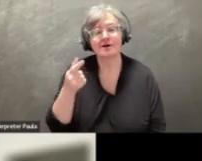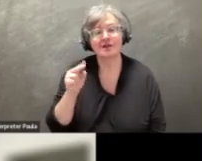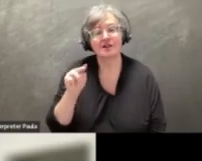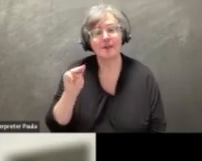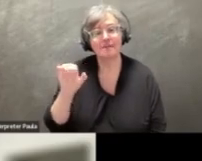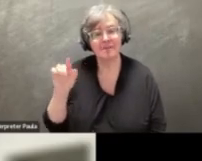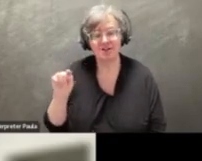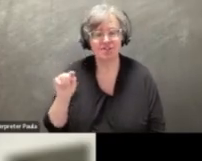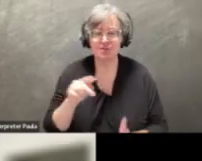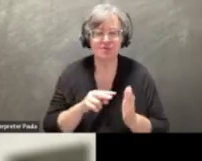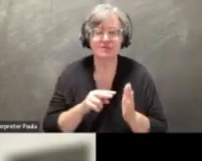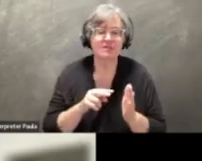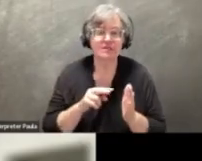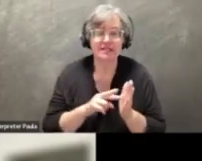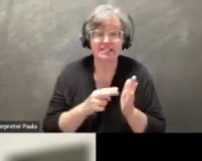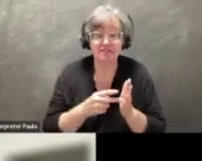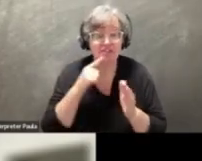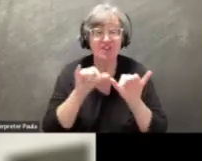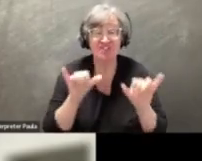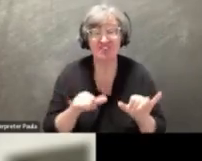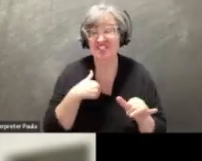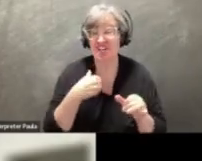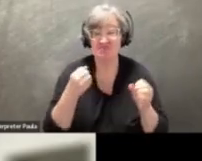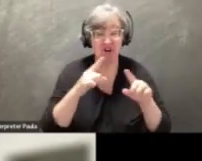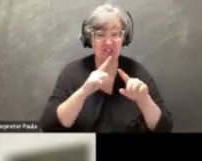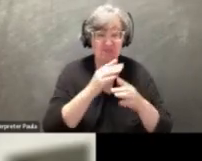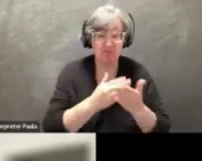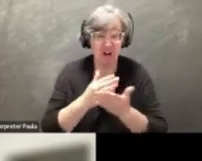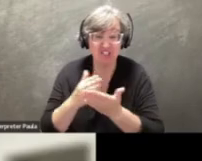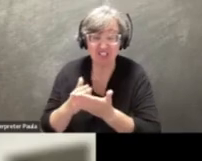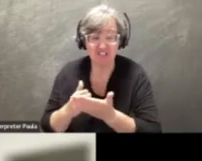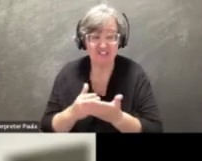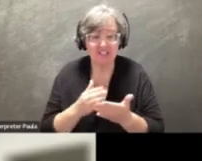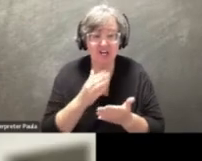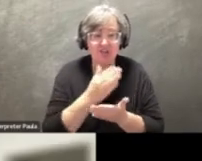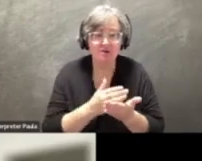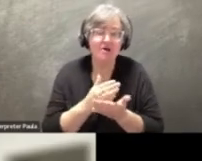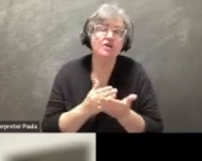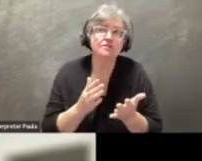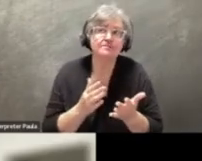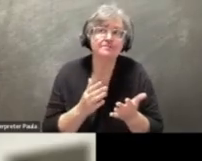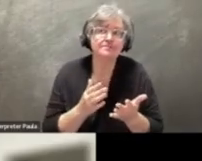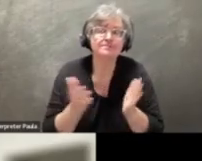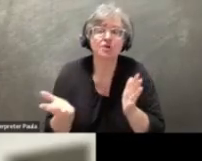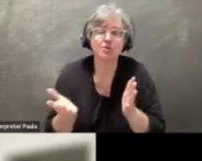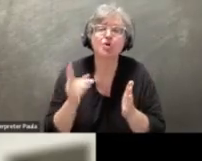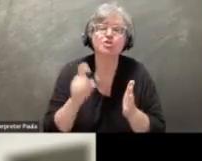definition of the system is that it's got multiple parts, and these parts work to get well, these parts are supposed to work